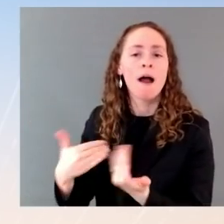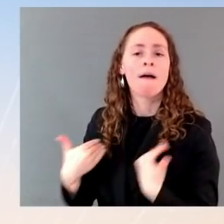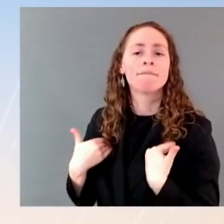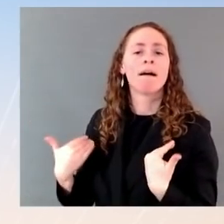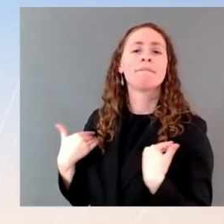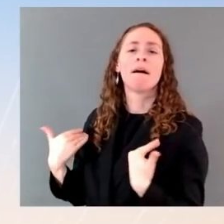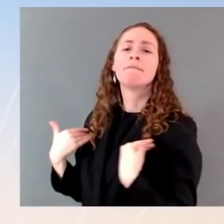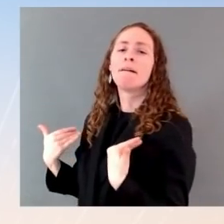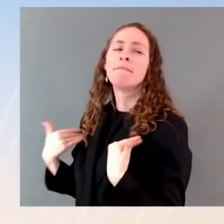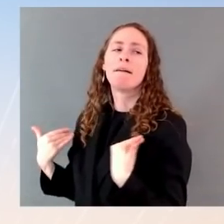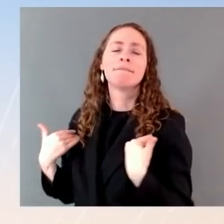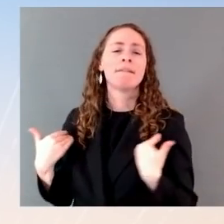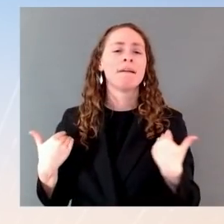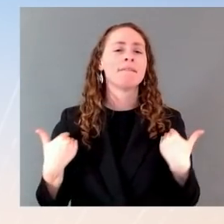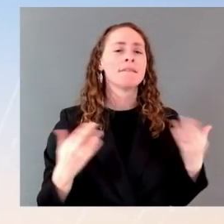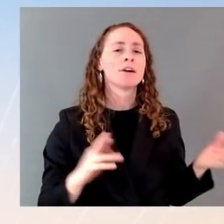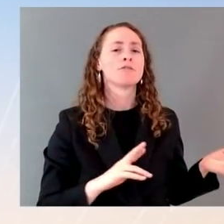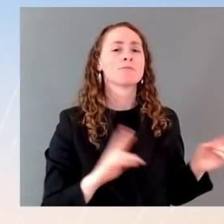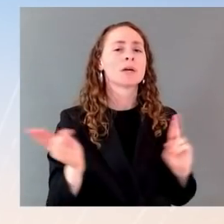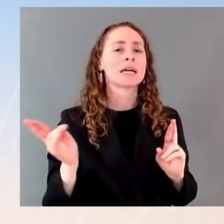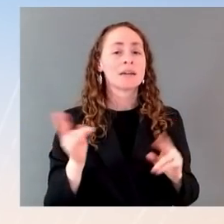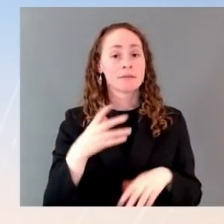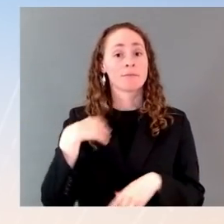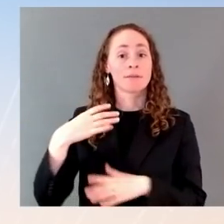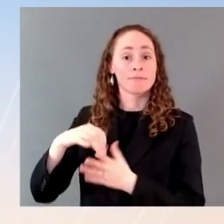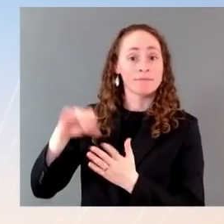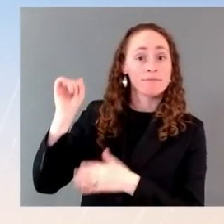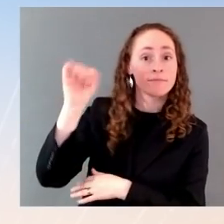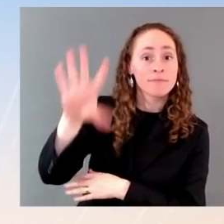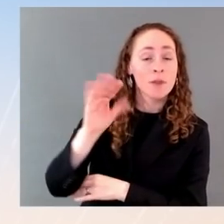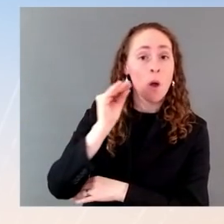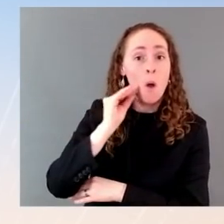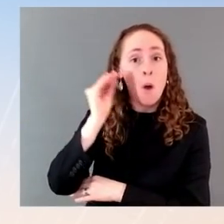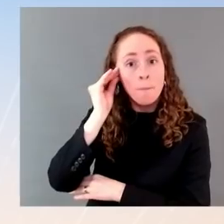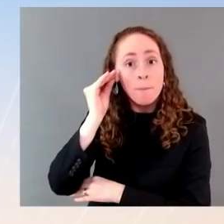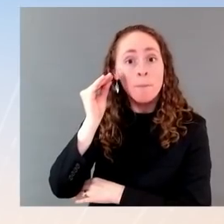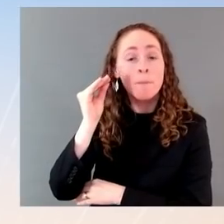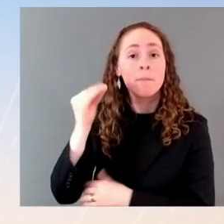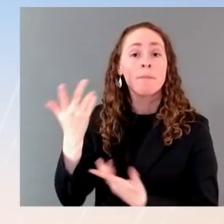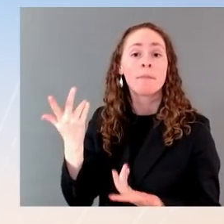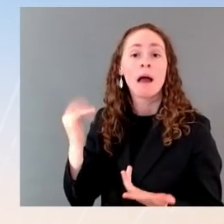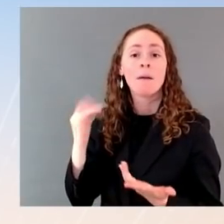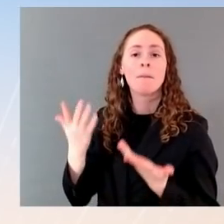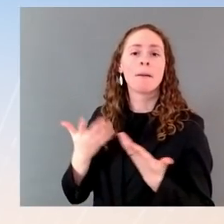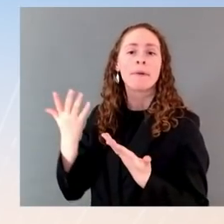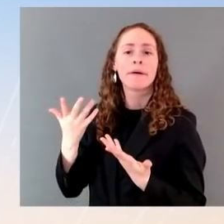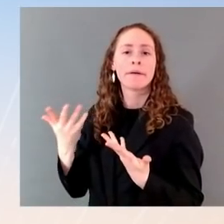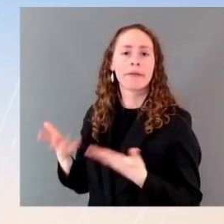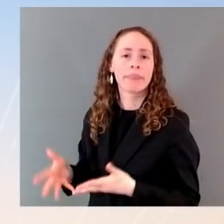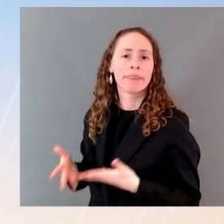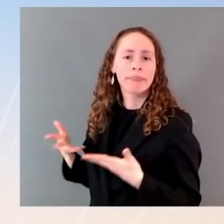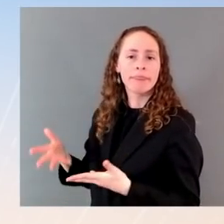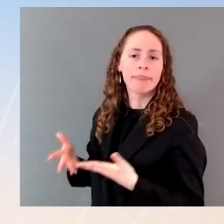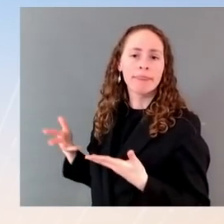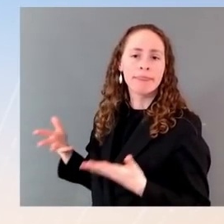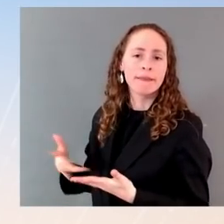where we know others can make use of them. So we've made an assessment about how to make them free and available to Americans across the country.